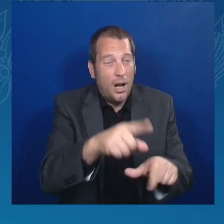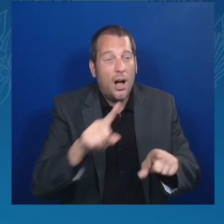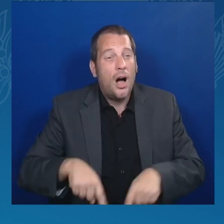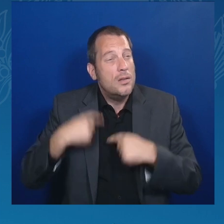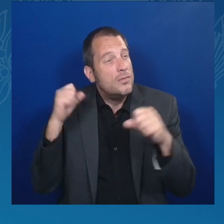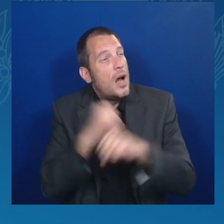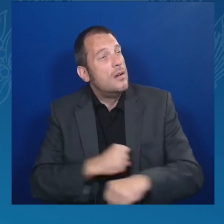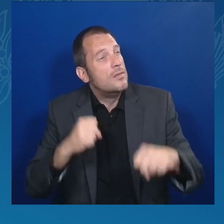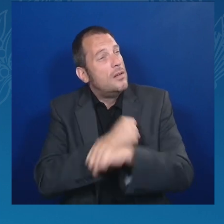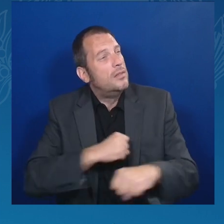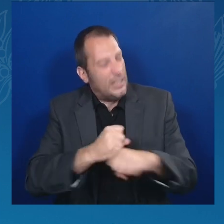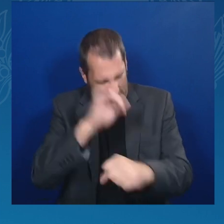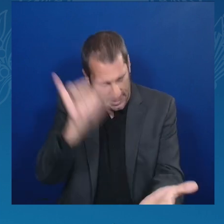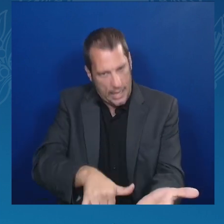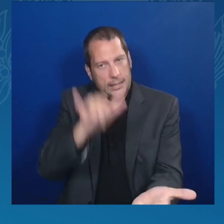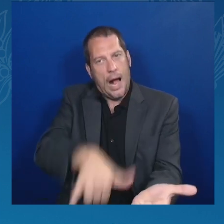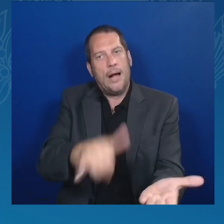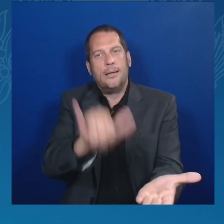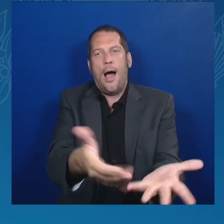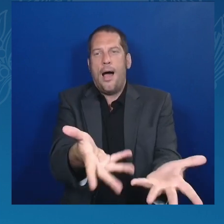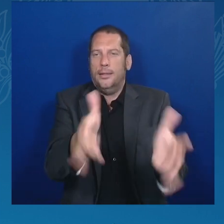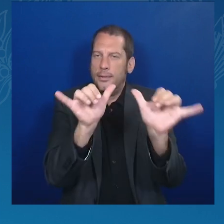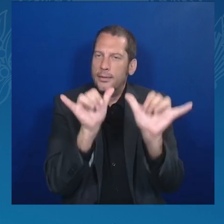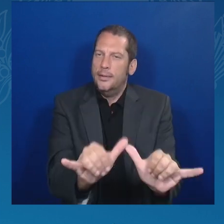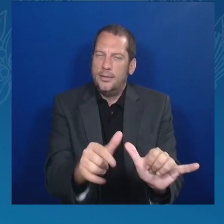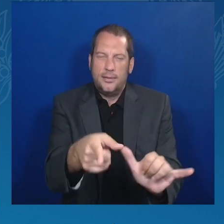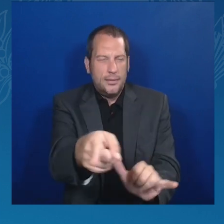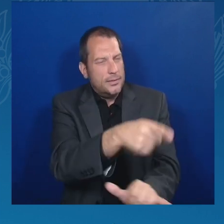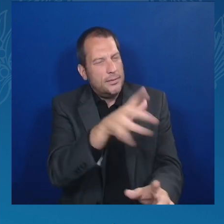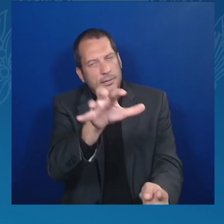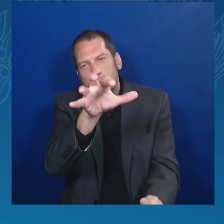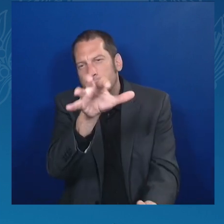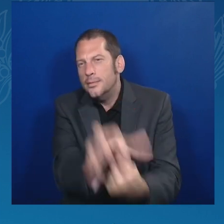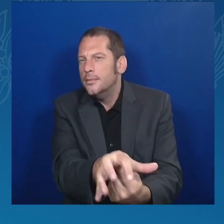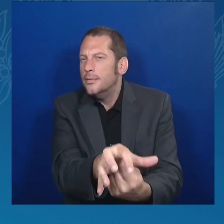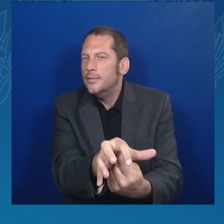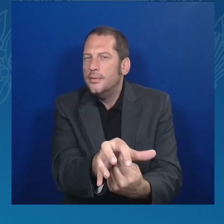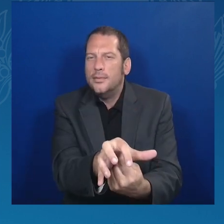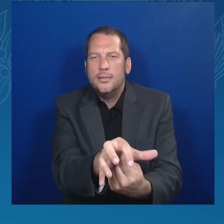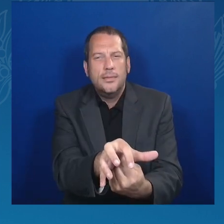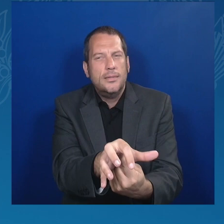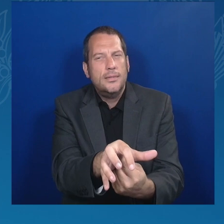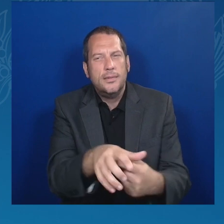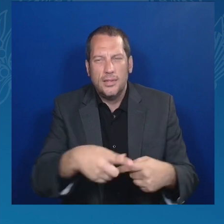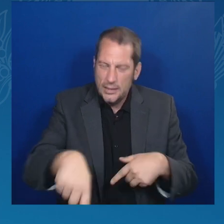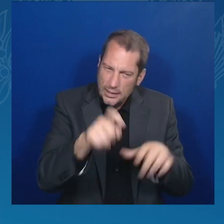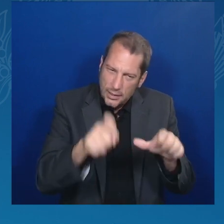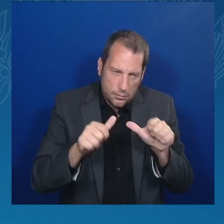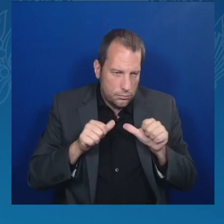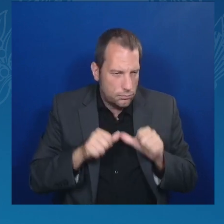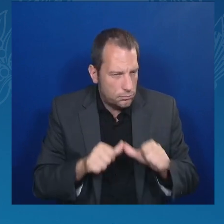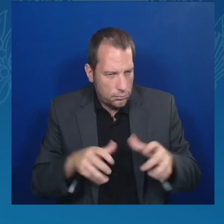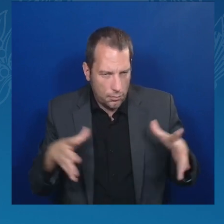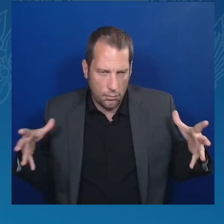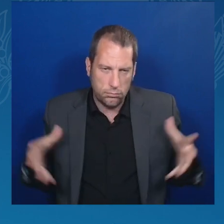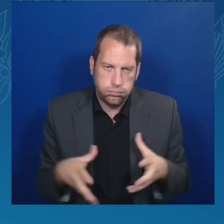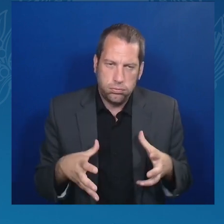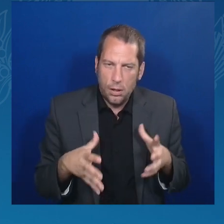We need you to continue to organize. We need you to continue to mobilize. We need you to continue knocking on that door